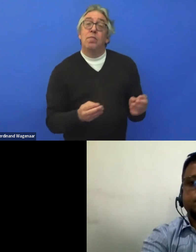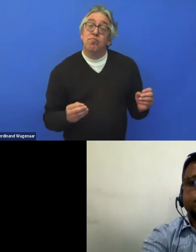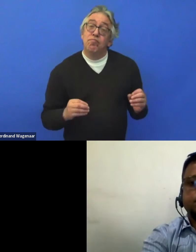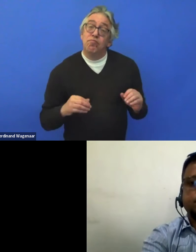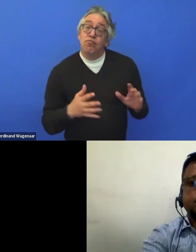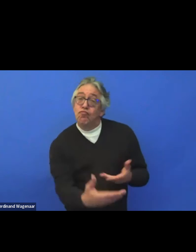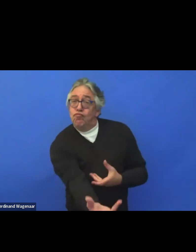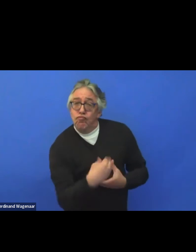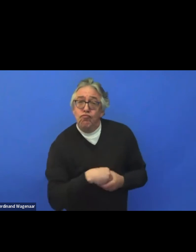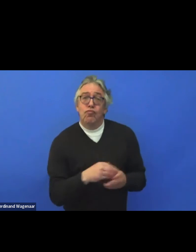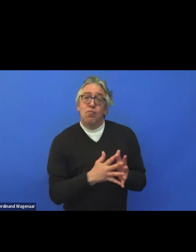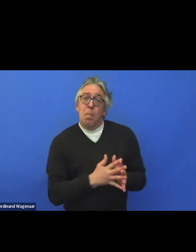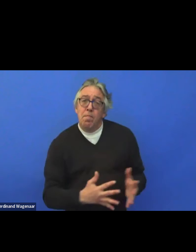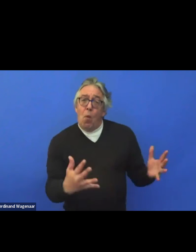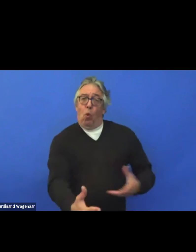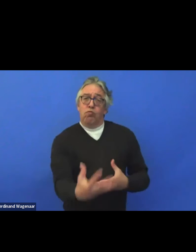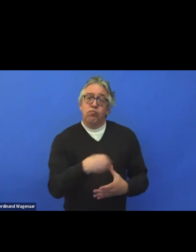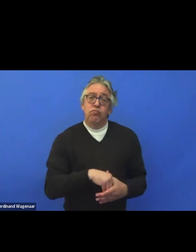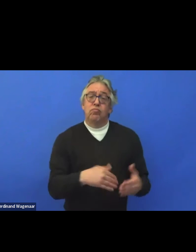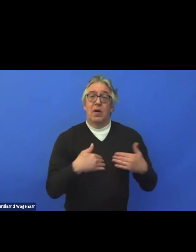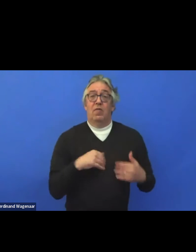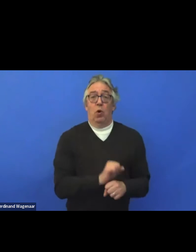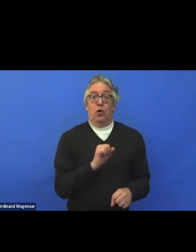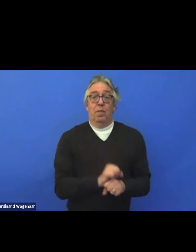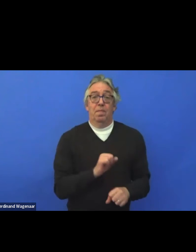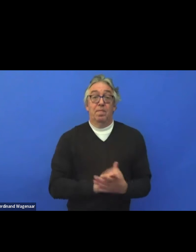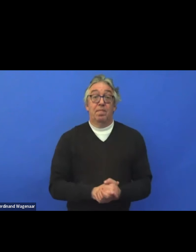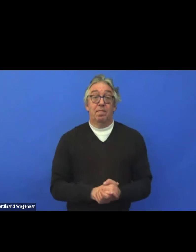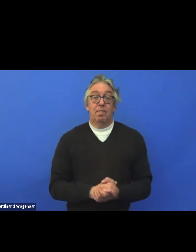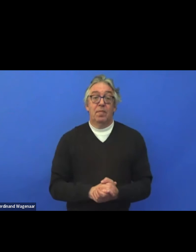I think, looking for the important thing is to have a strong eco system.